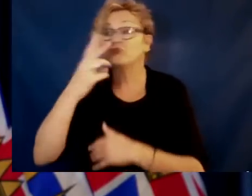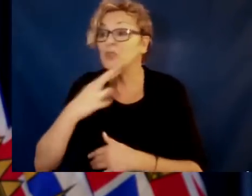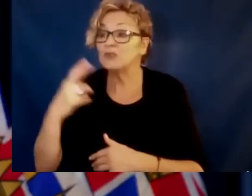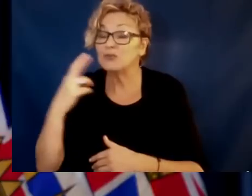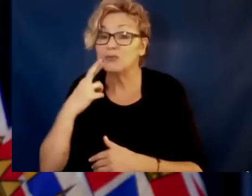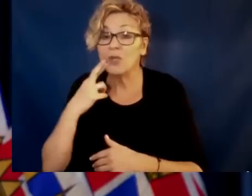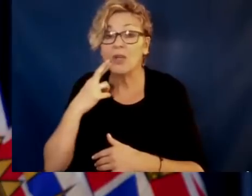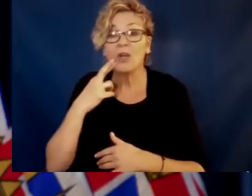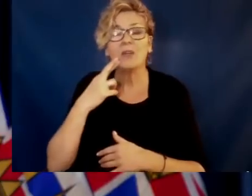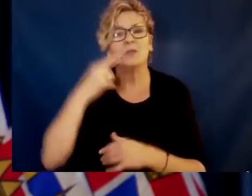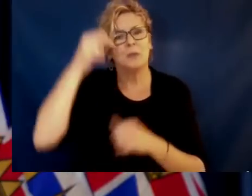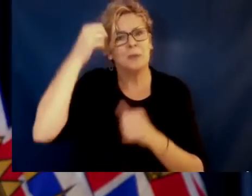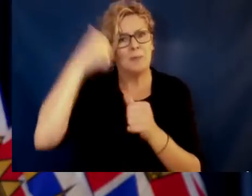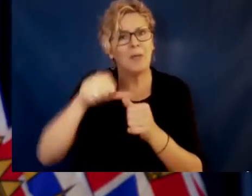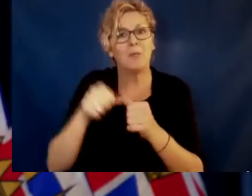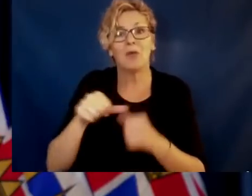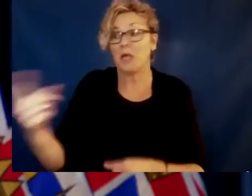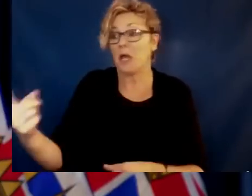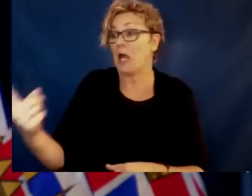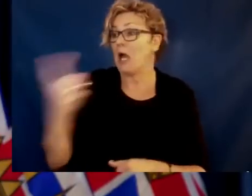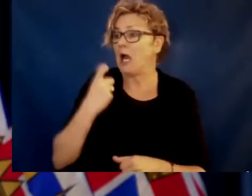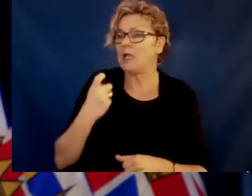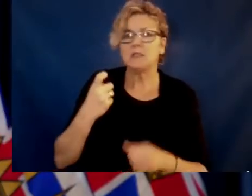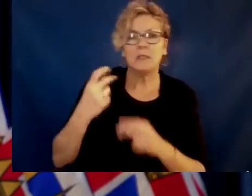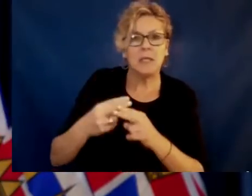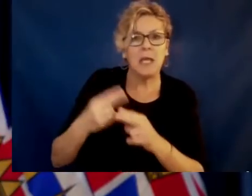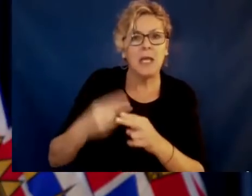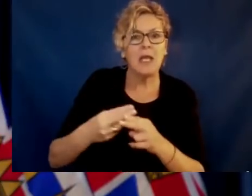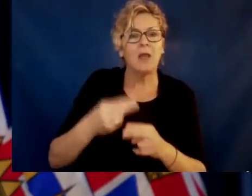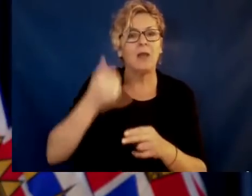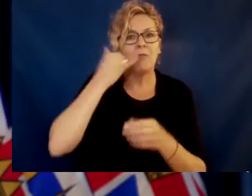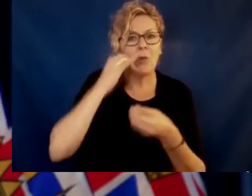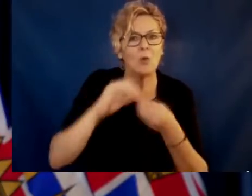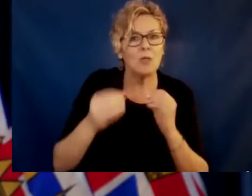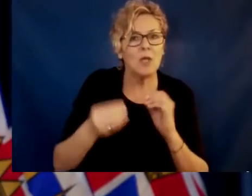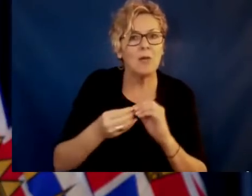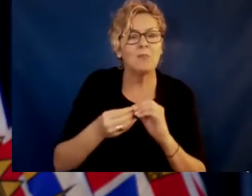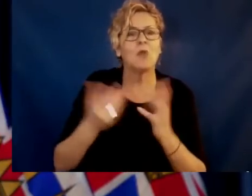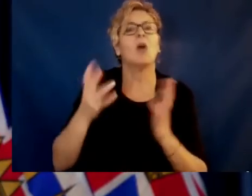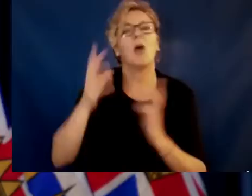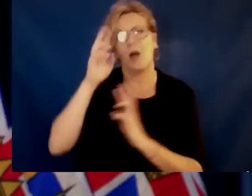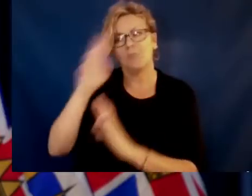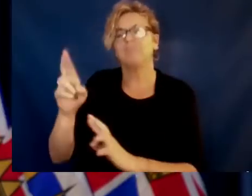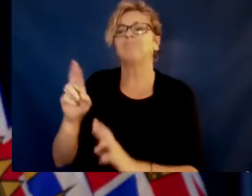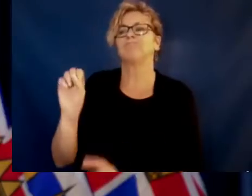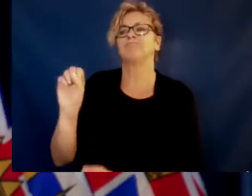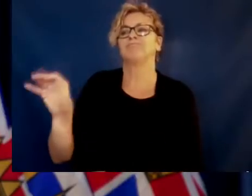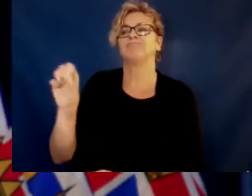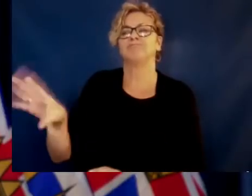stop the spread. We need all of us to consider our community. We talked about this before Thanksgiving.